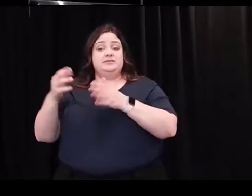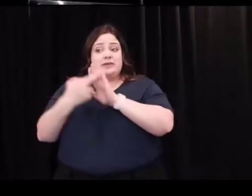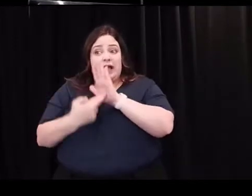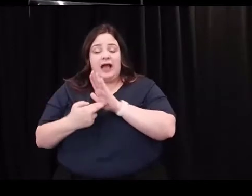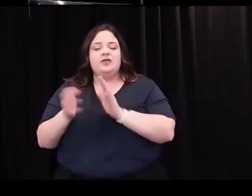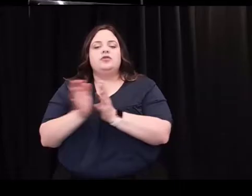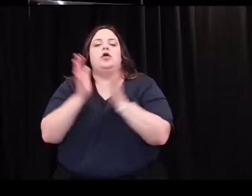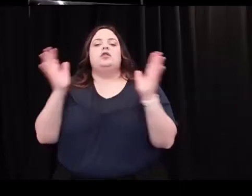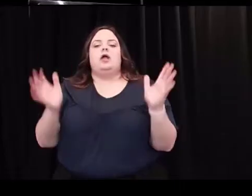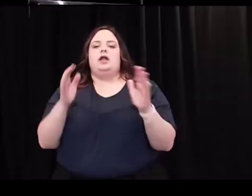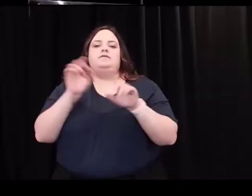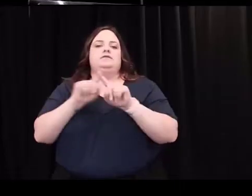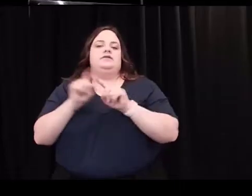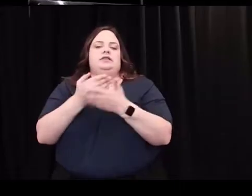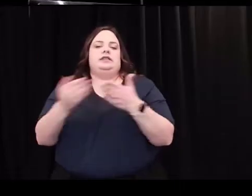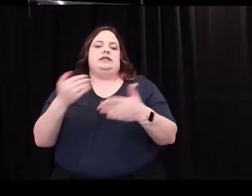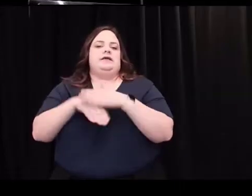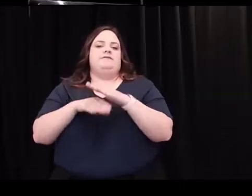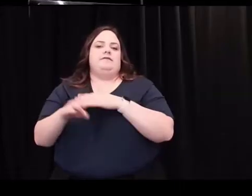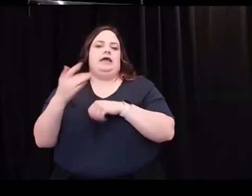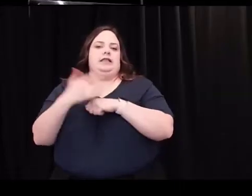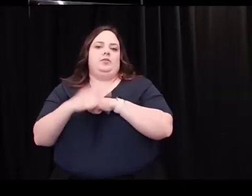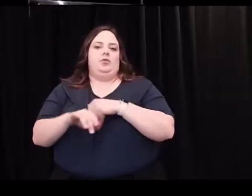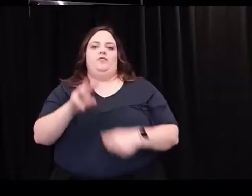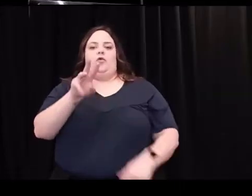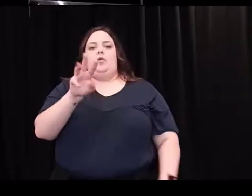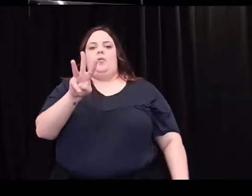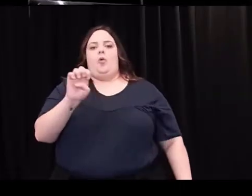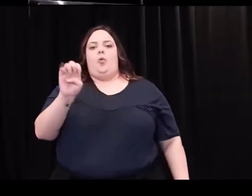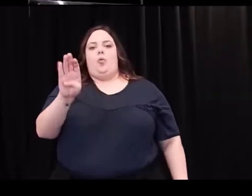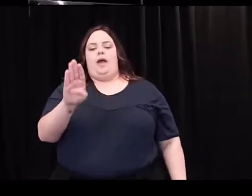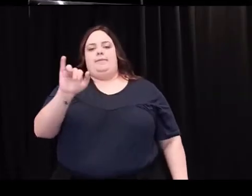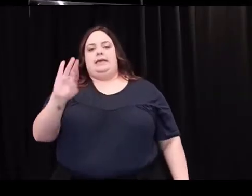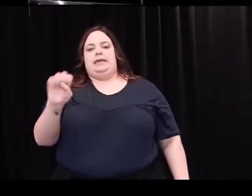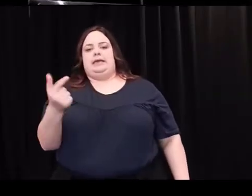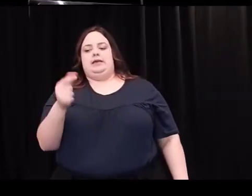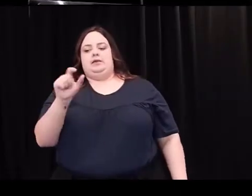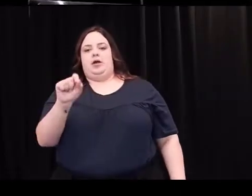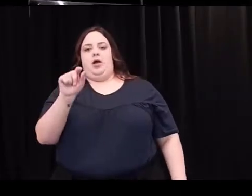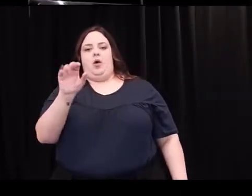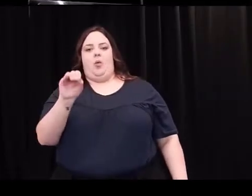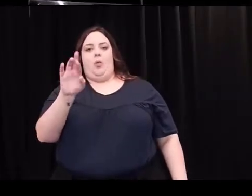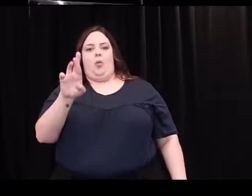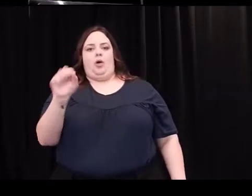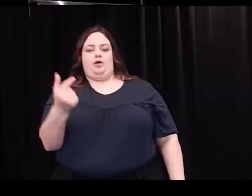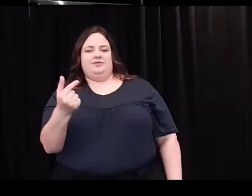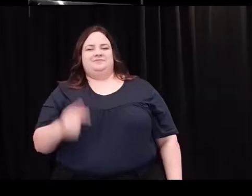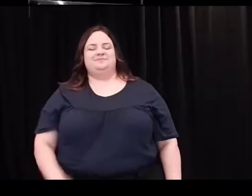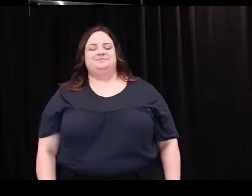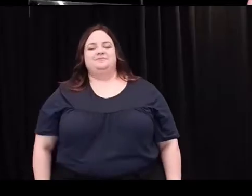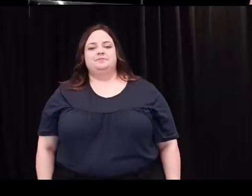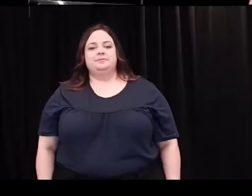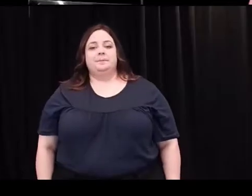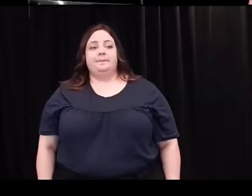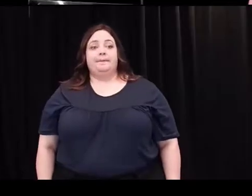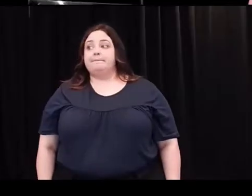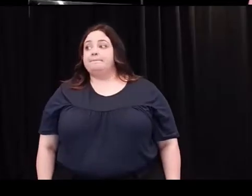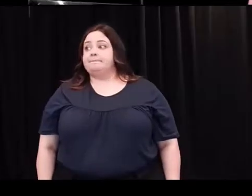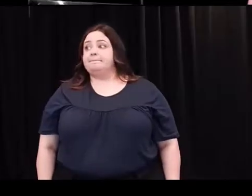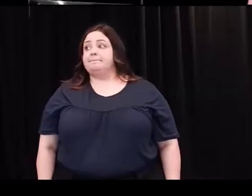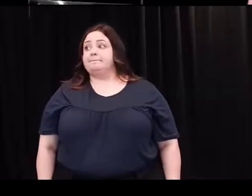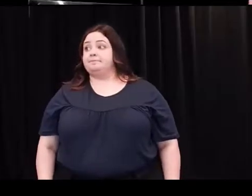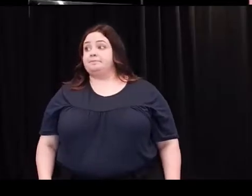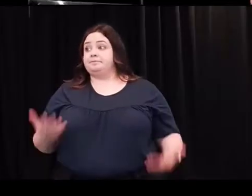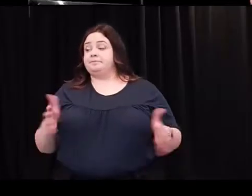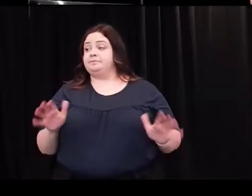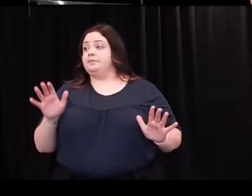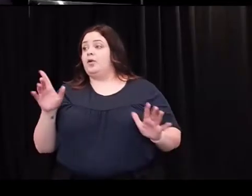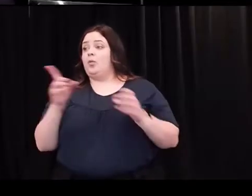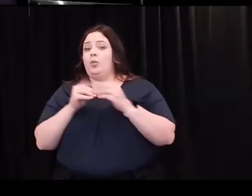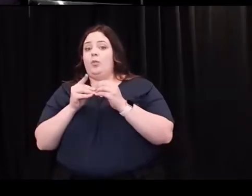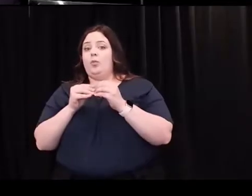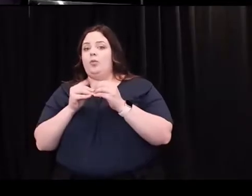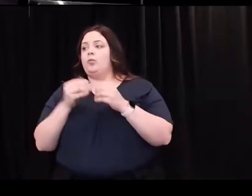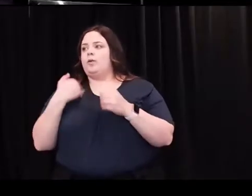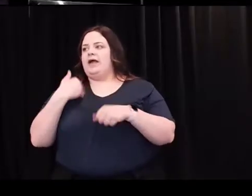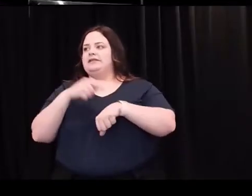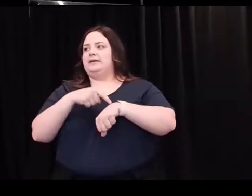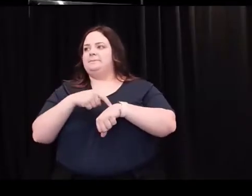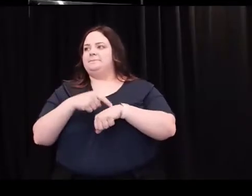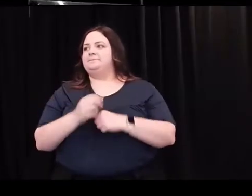Other questions? Don't be shy. Go ahead, yeah we got time.